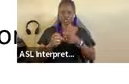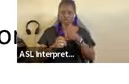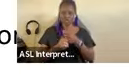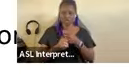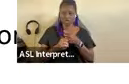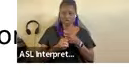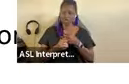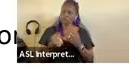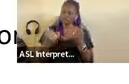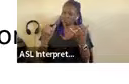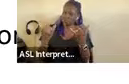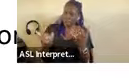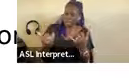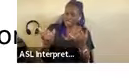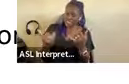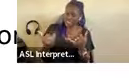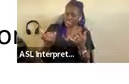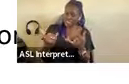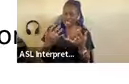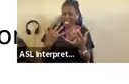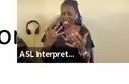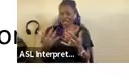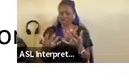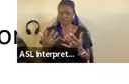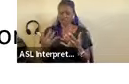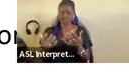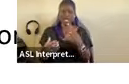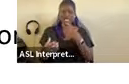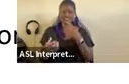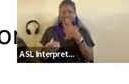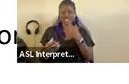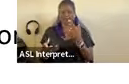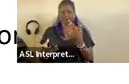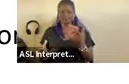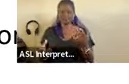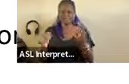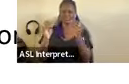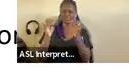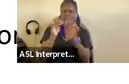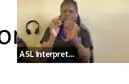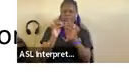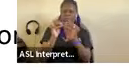to be most exposed to poor outcomes from infection.